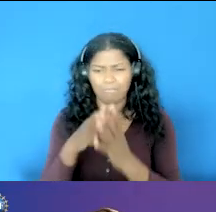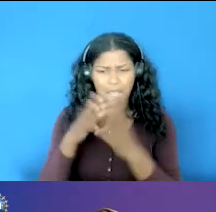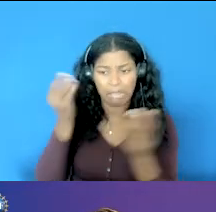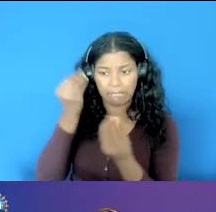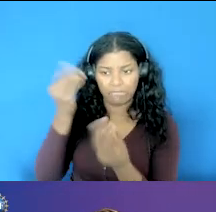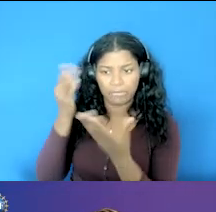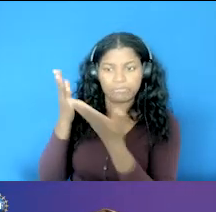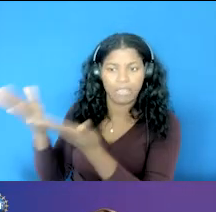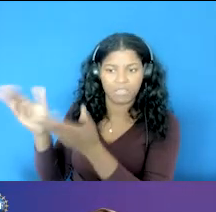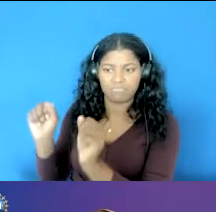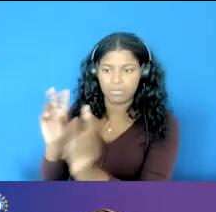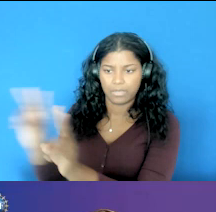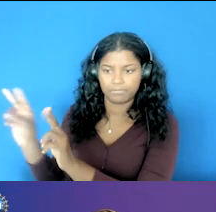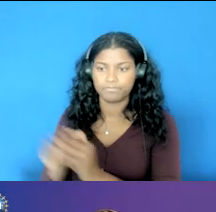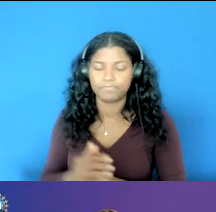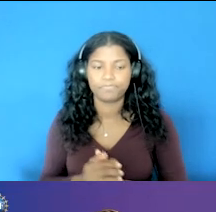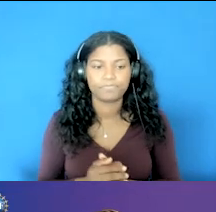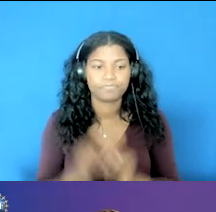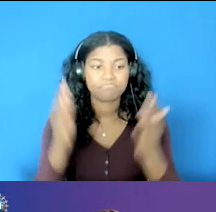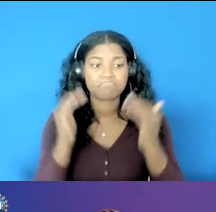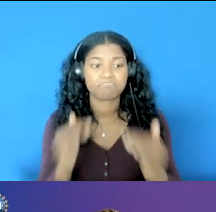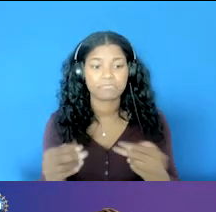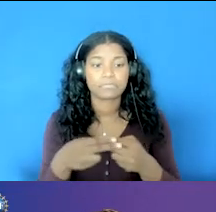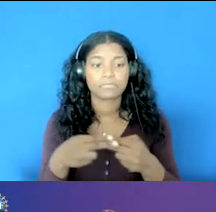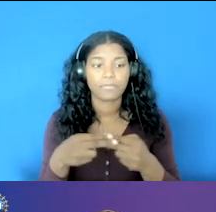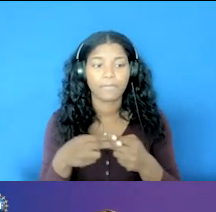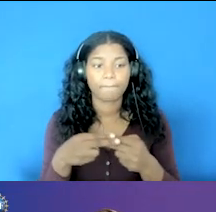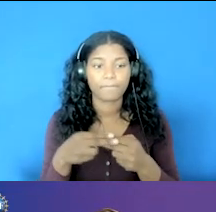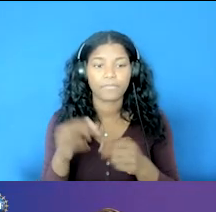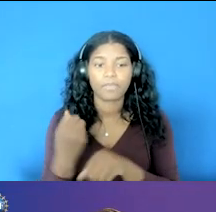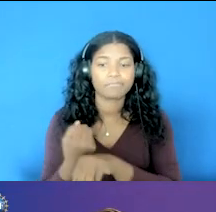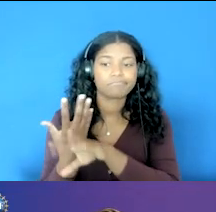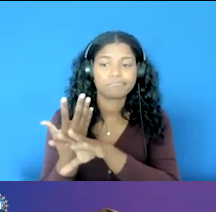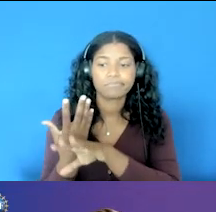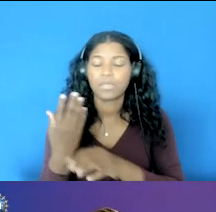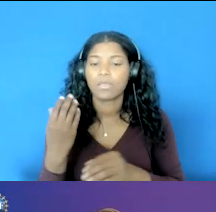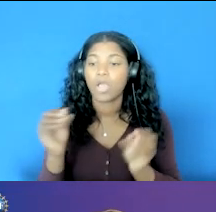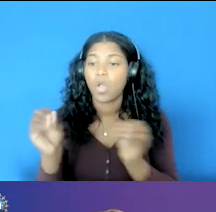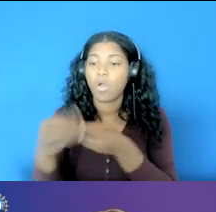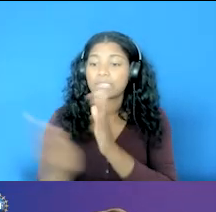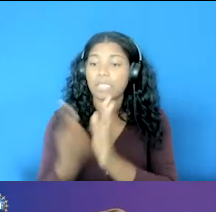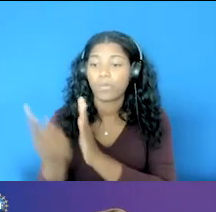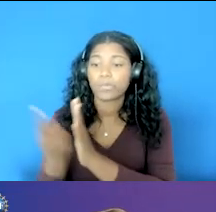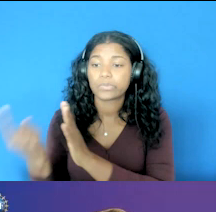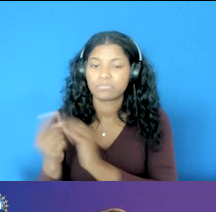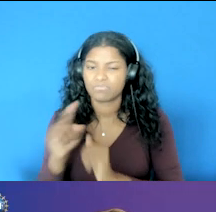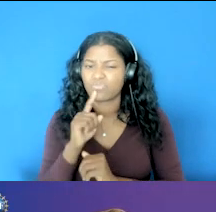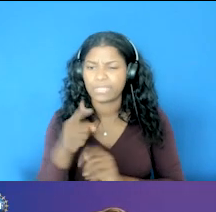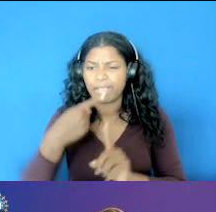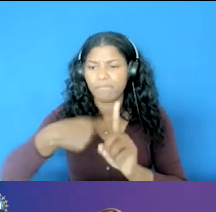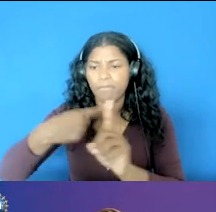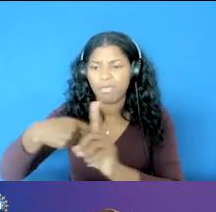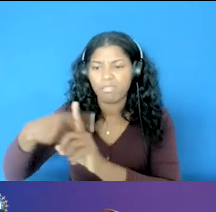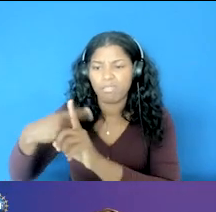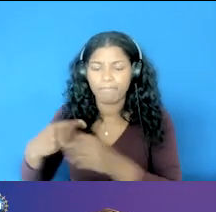Next. The virtual office hours are monthly informational webinars with live Q&A.